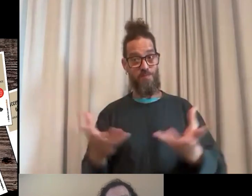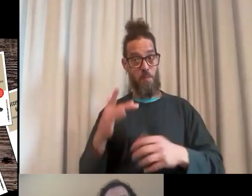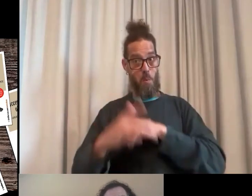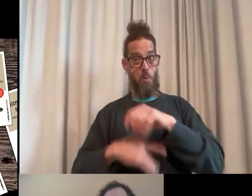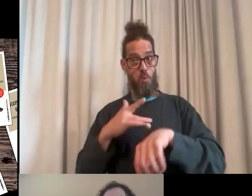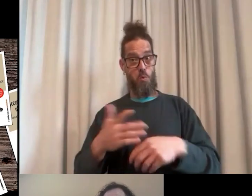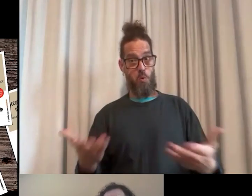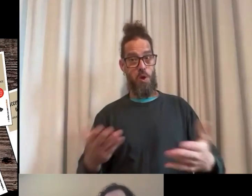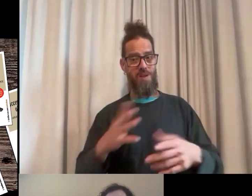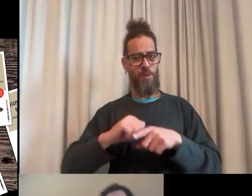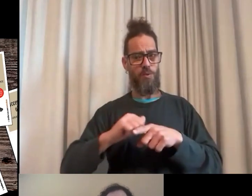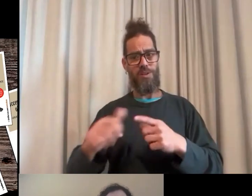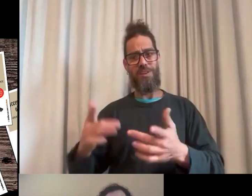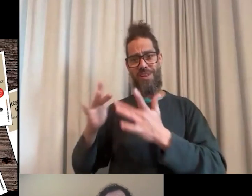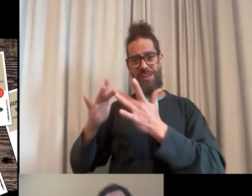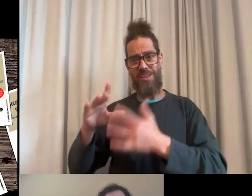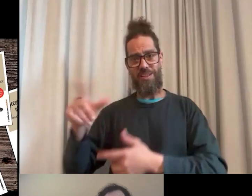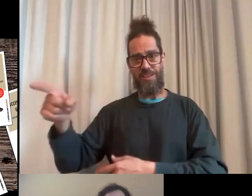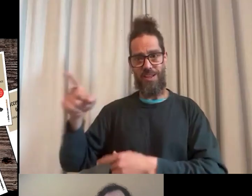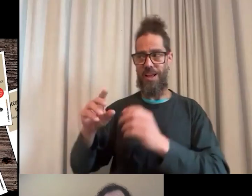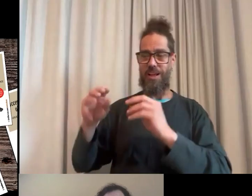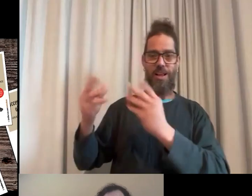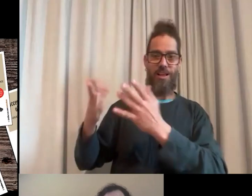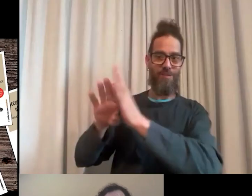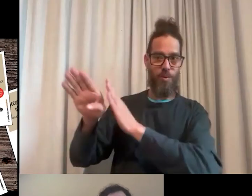in this field, and there are different certifications for web